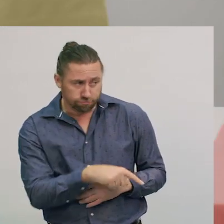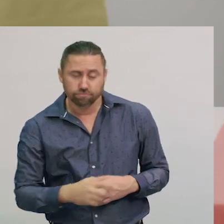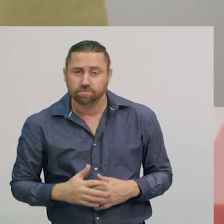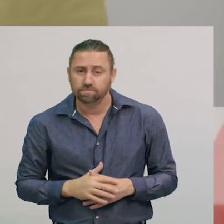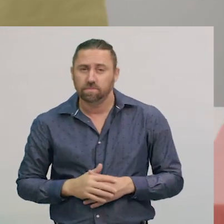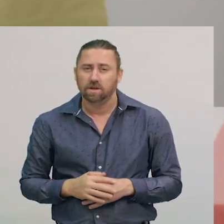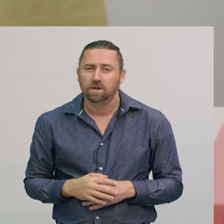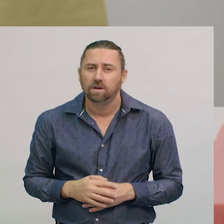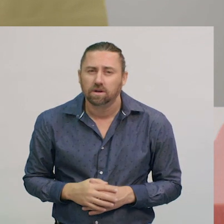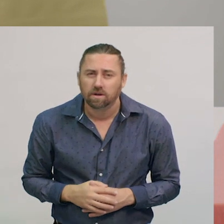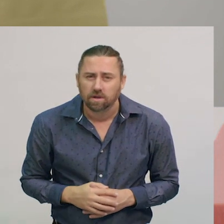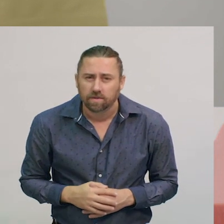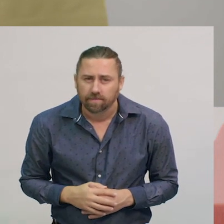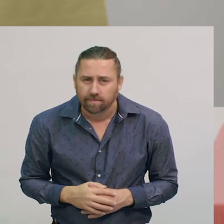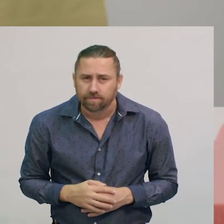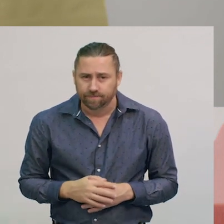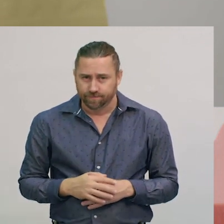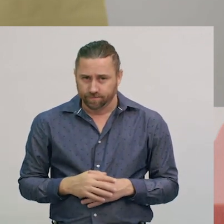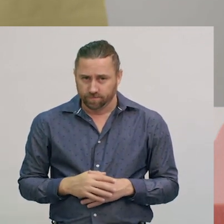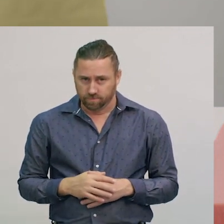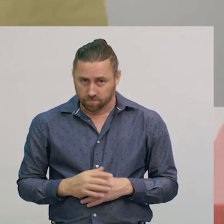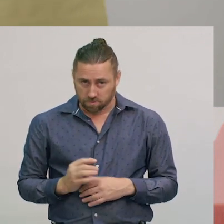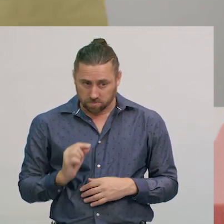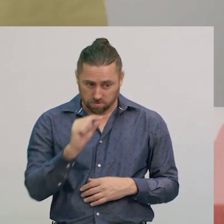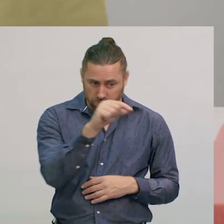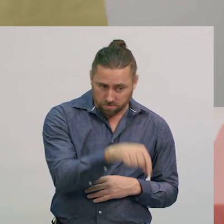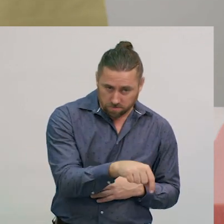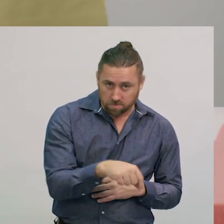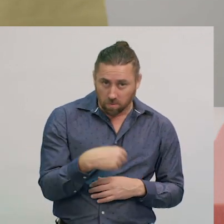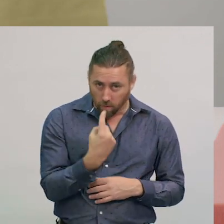Okay. This pen goes into the first container,